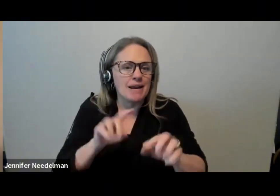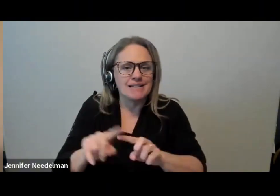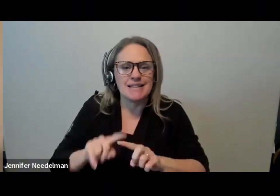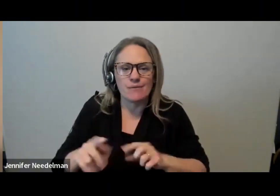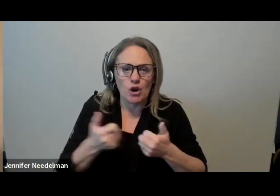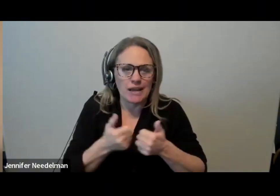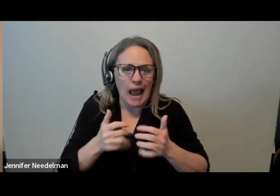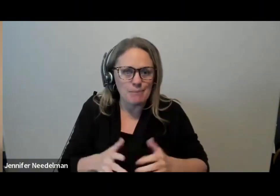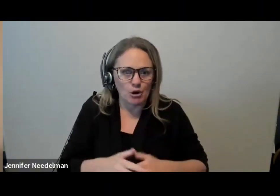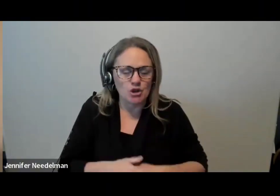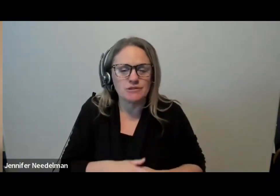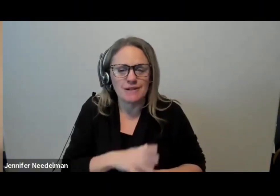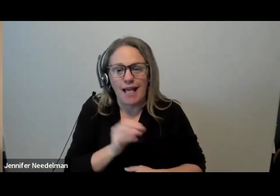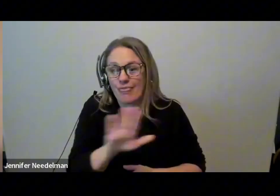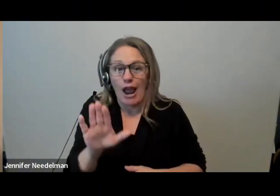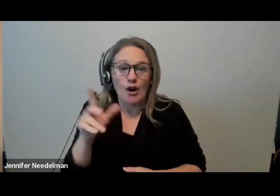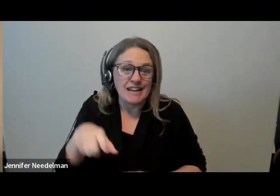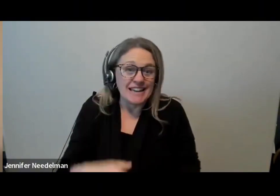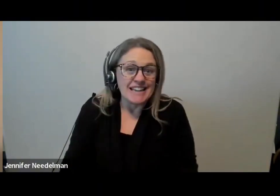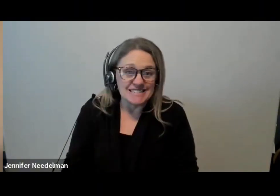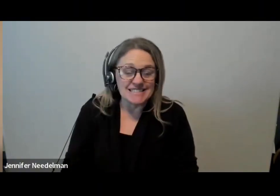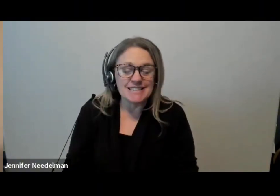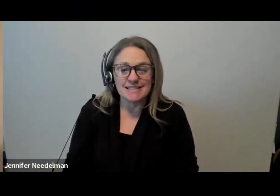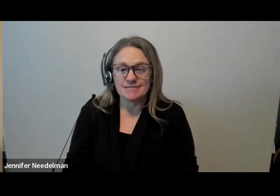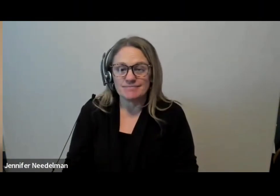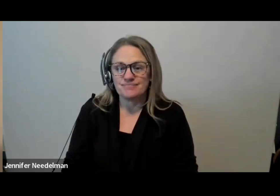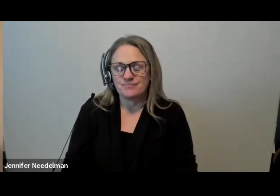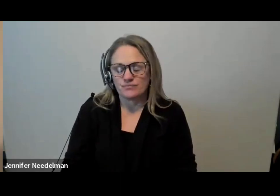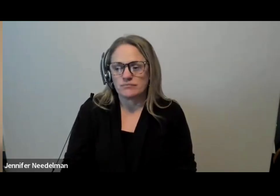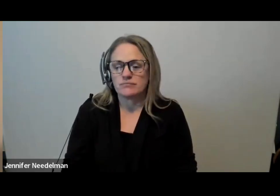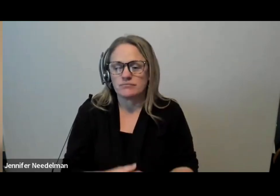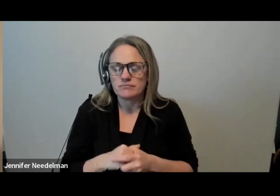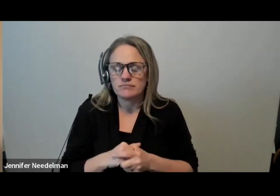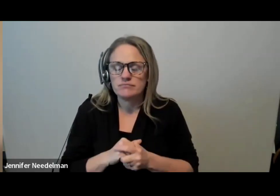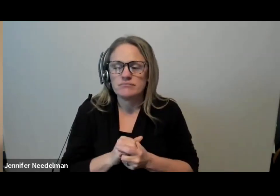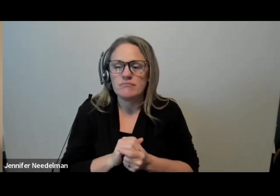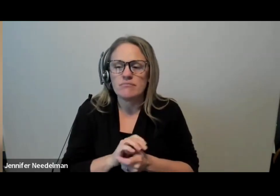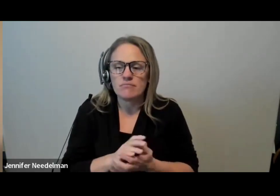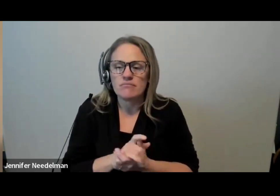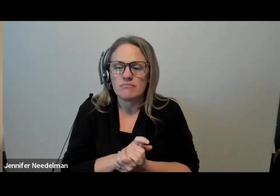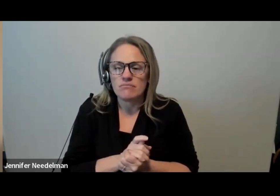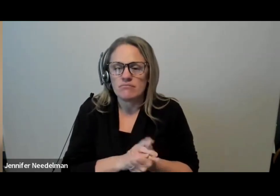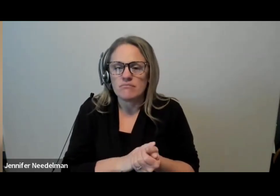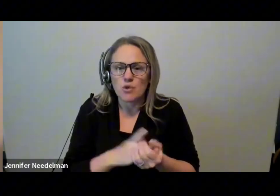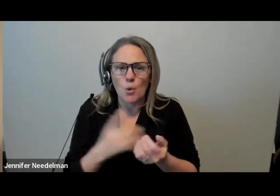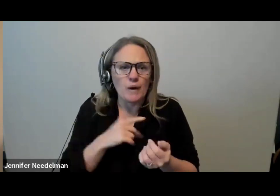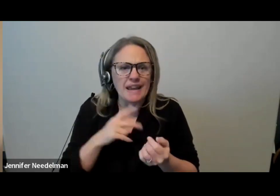have needs that are findable within games, but difficult or nuanced to describe